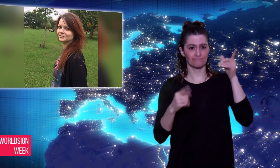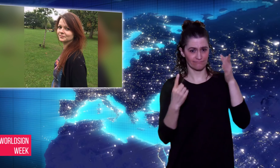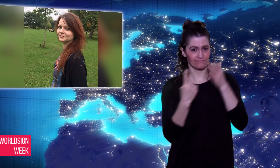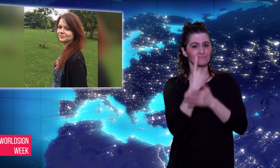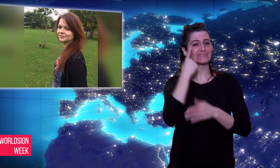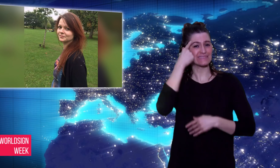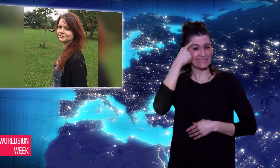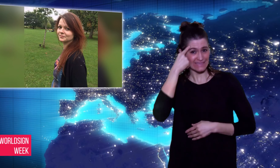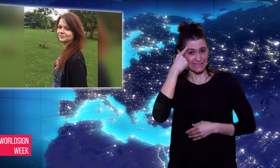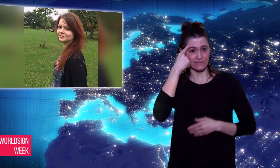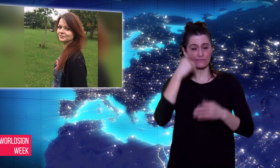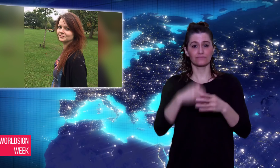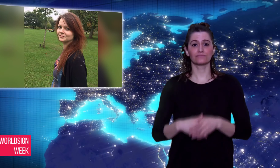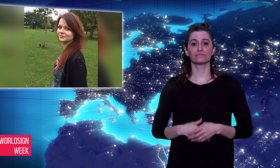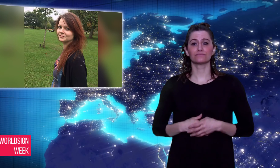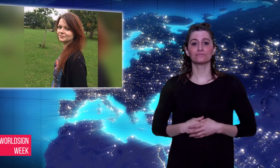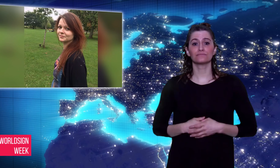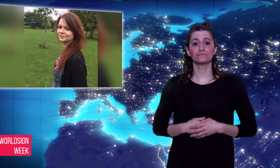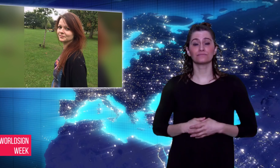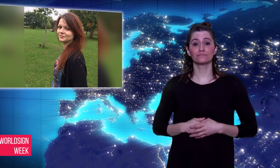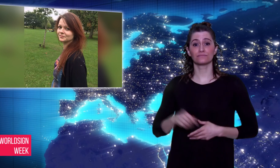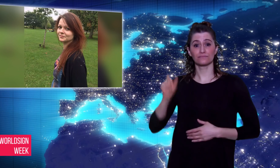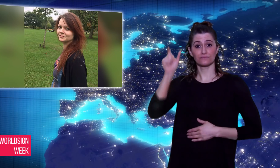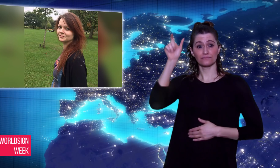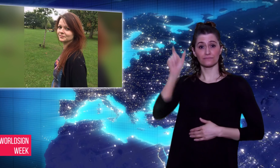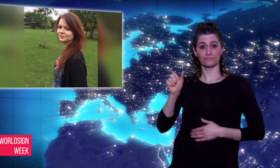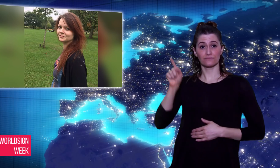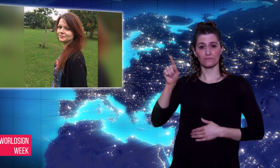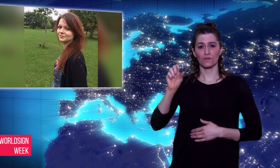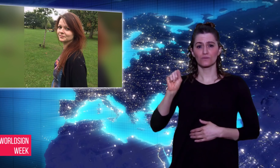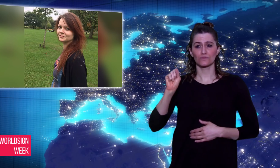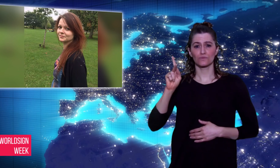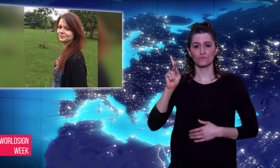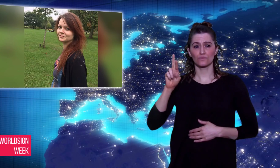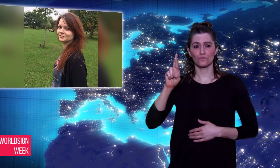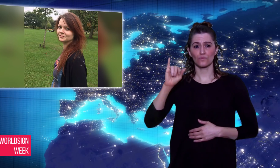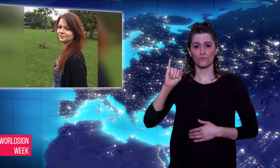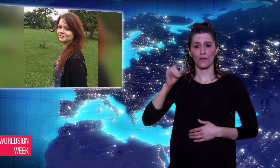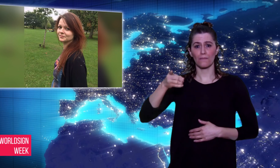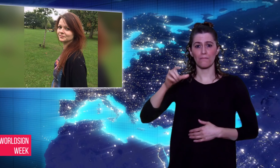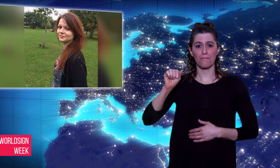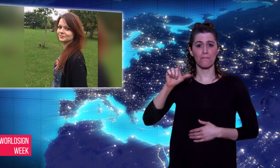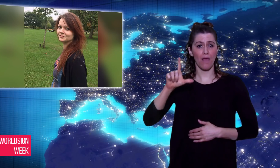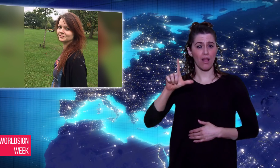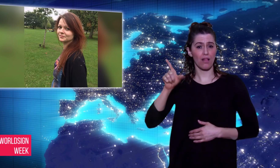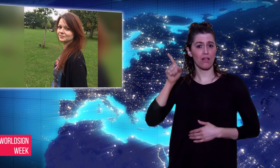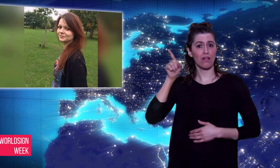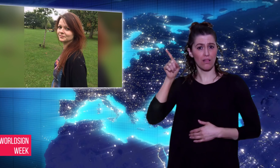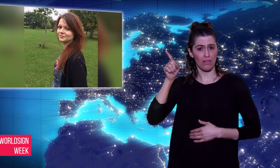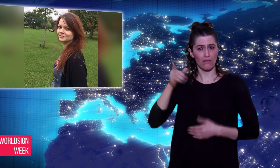“likely” responsible for the attack.